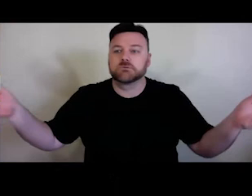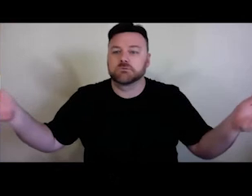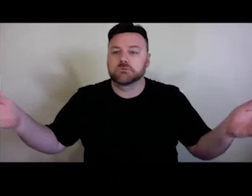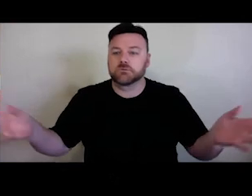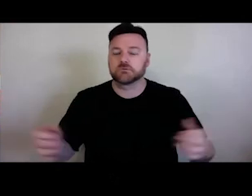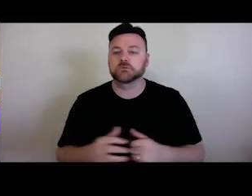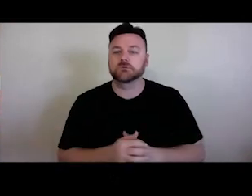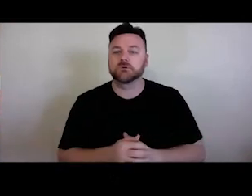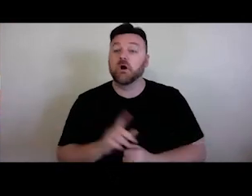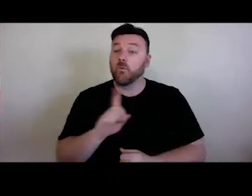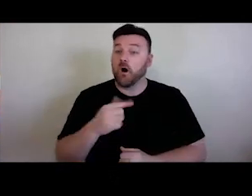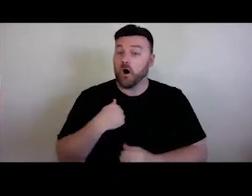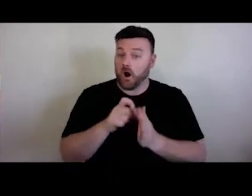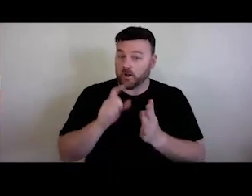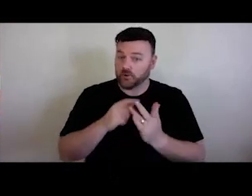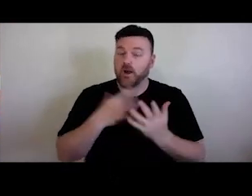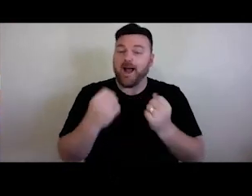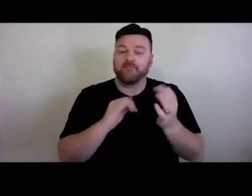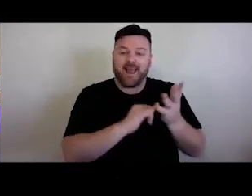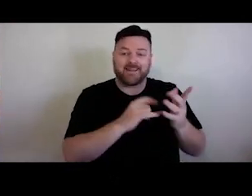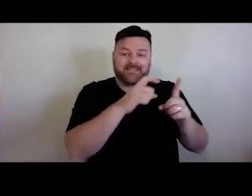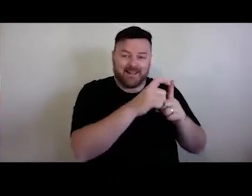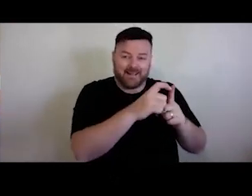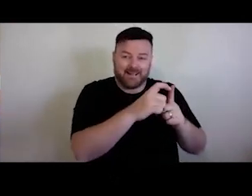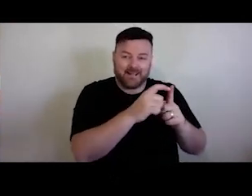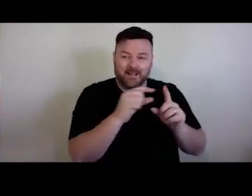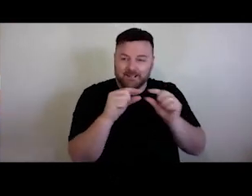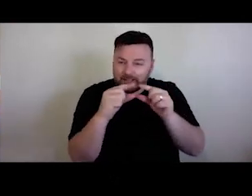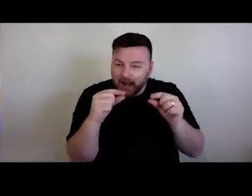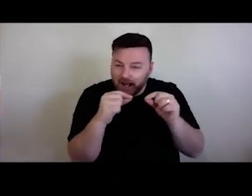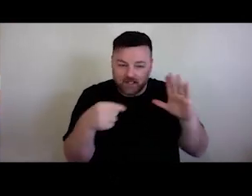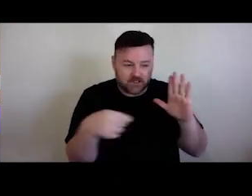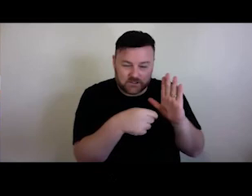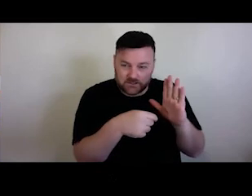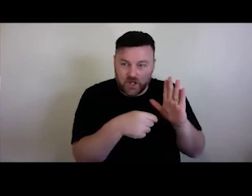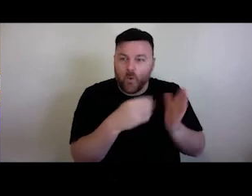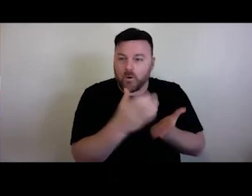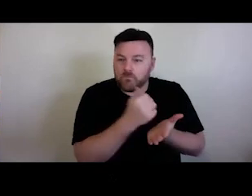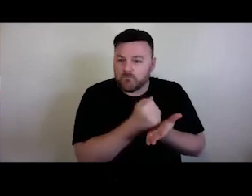card recorder and we run that with our video rig so we actually recording and capturing everything. For some reason we have a connection